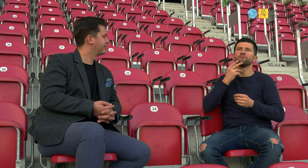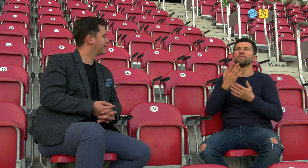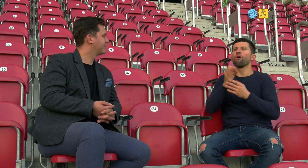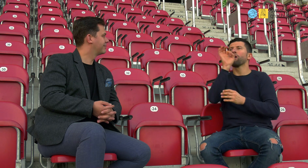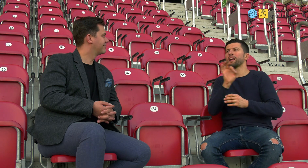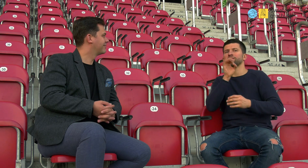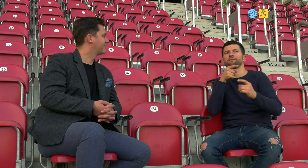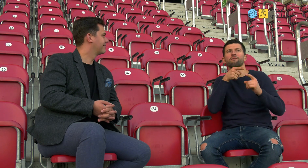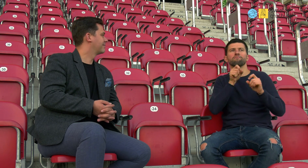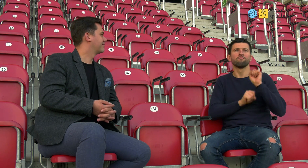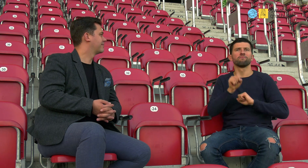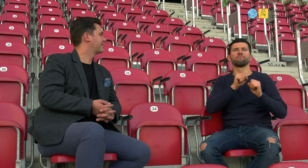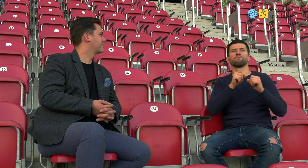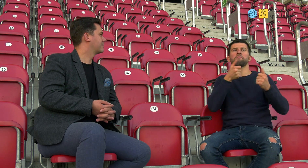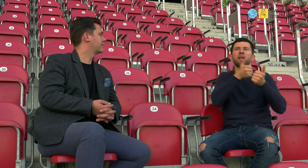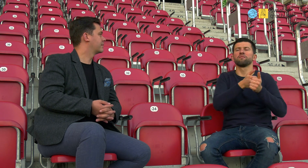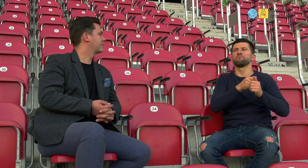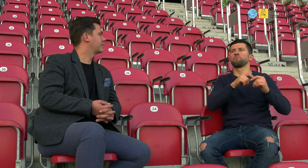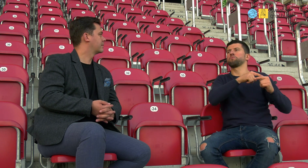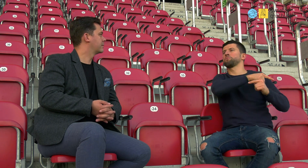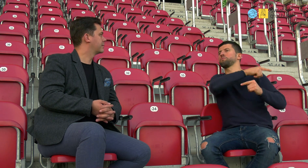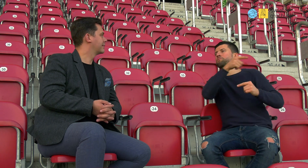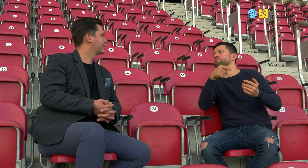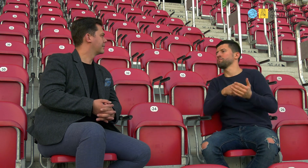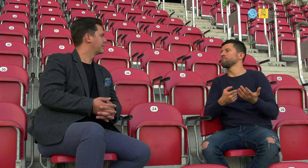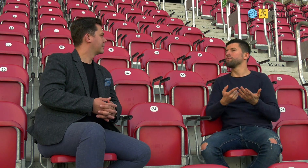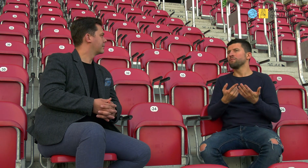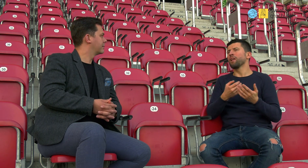And deaf people only get occasional exercise, they rarely have matches.